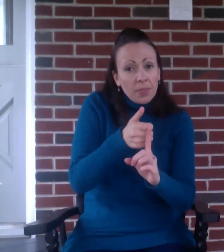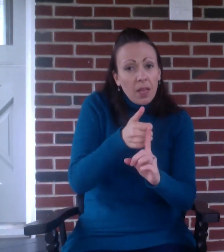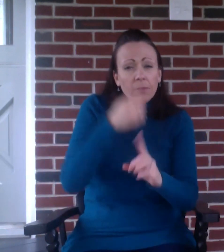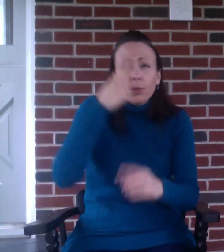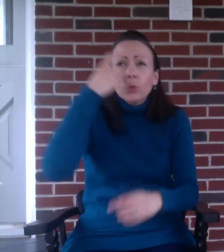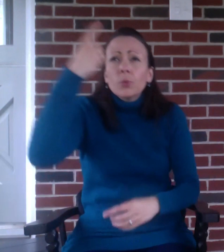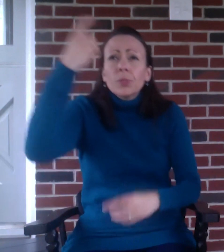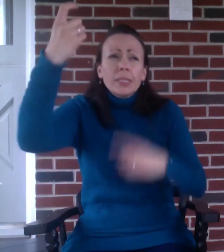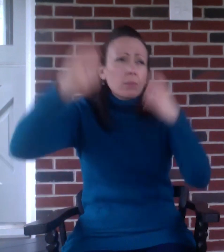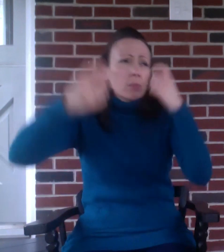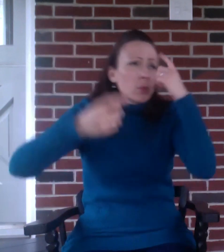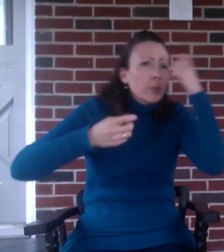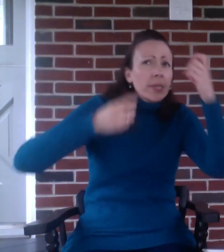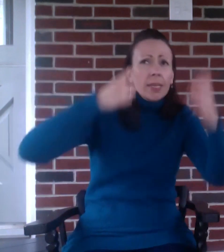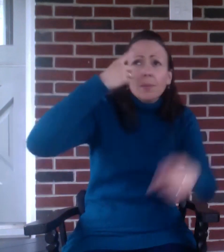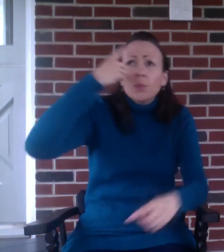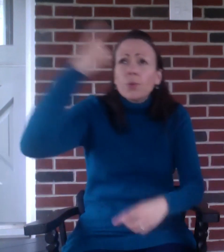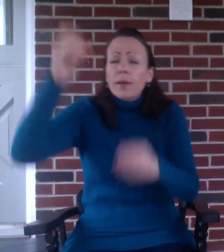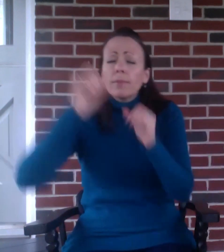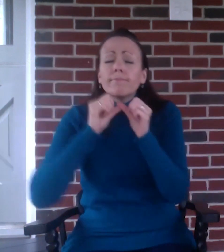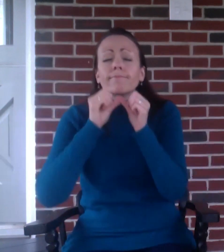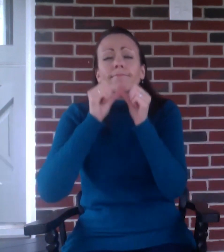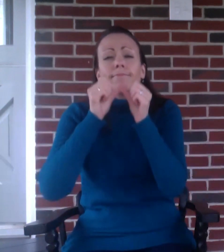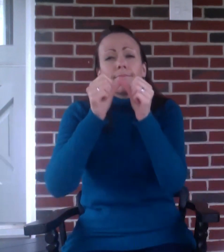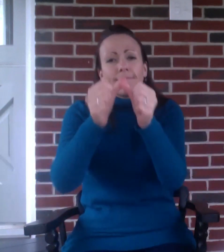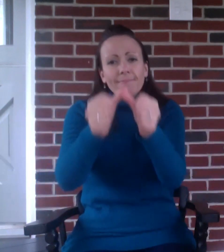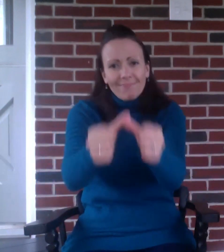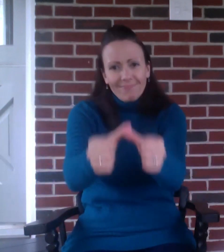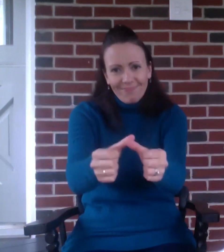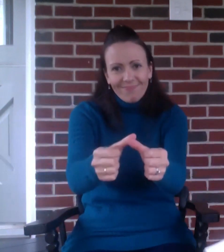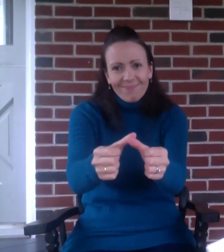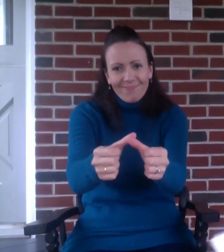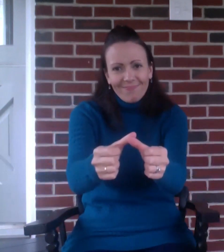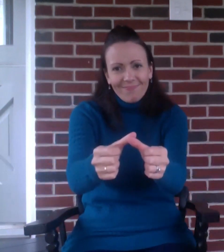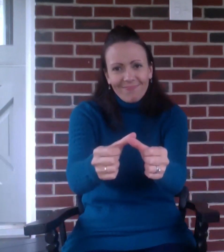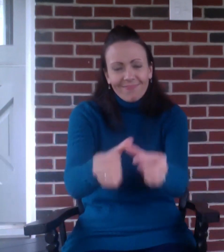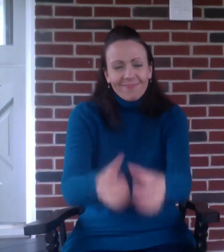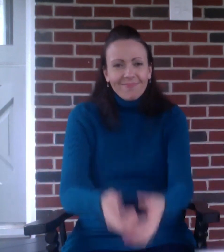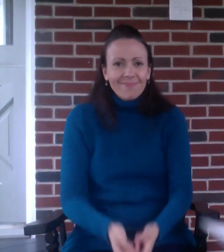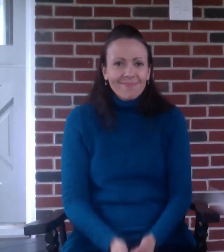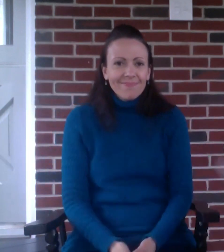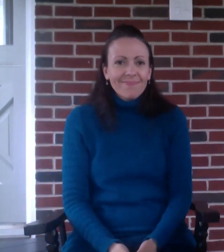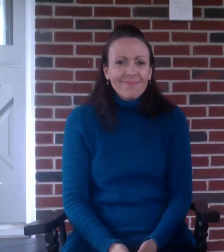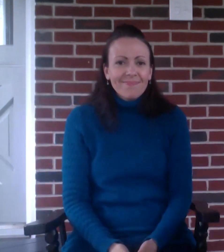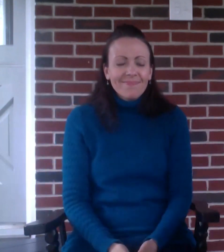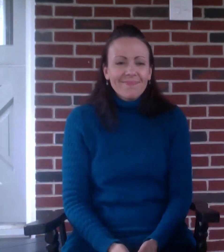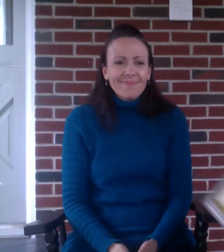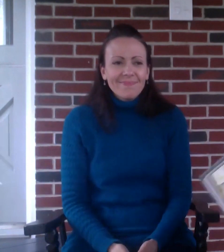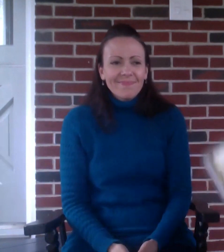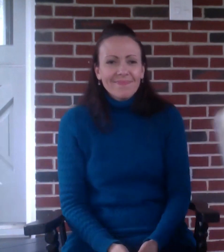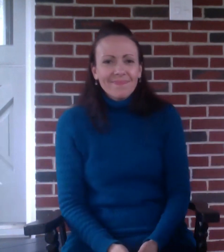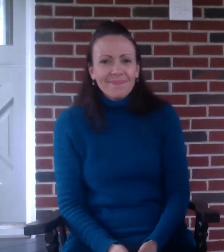And we can see there and I even see a monkey up there in the corner of the one tree. Right there, there's even a monkey.